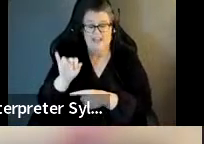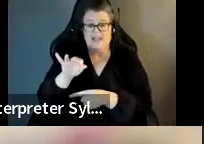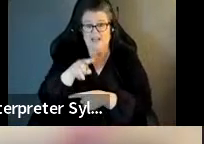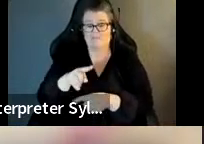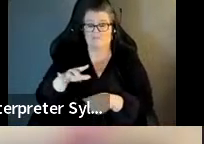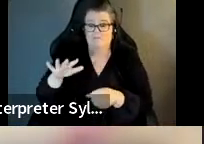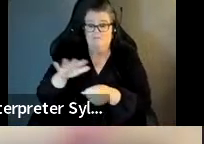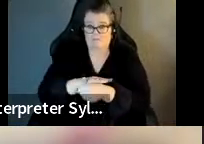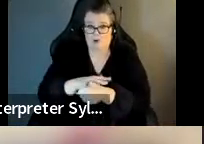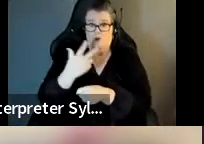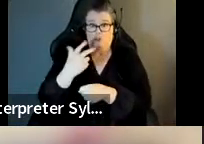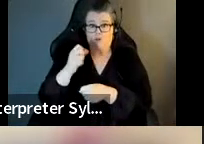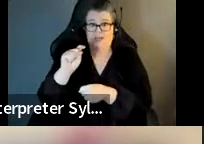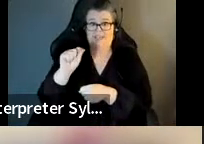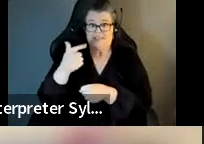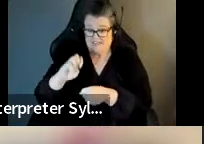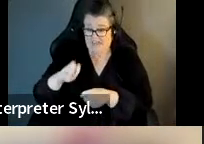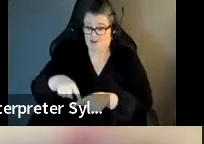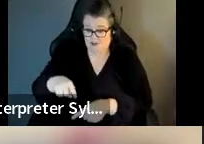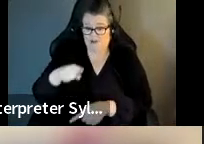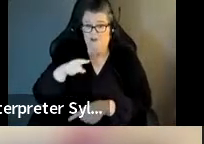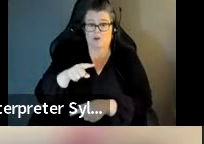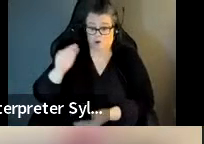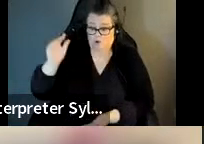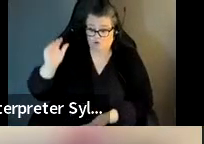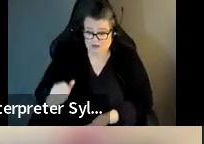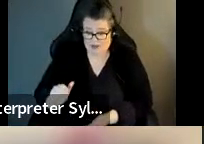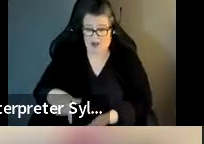results in a 6-inch reduction in maximum extended height.